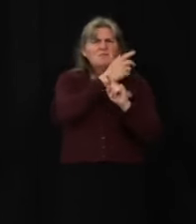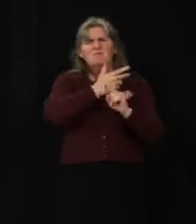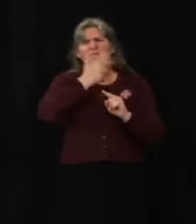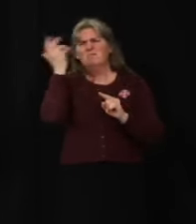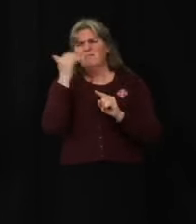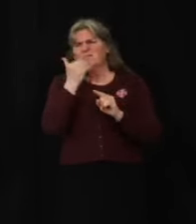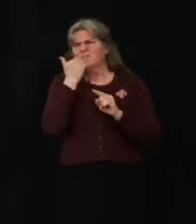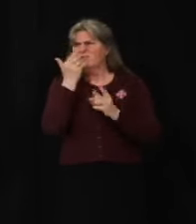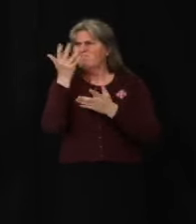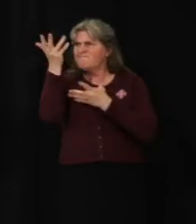scenarios of what would trigger